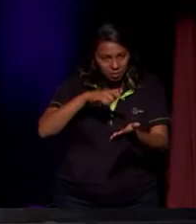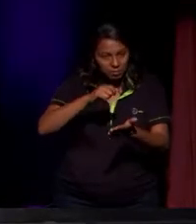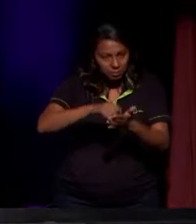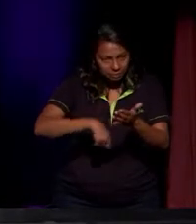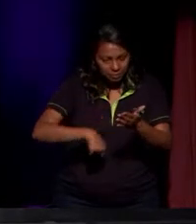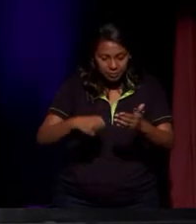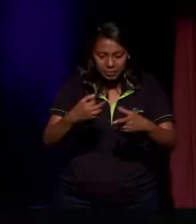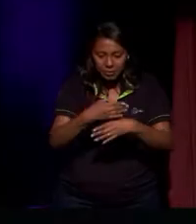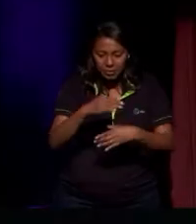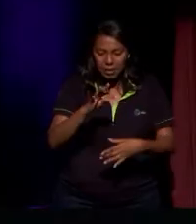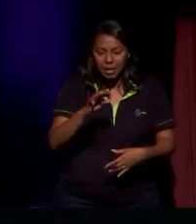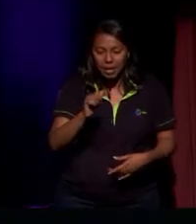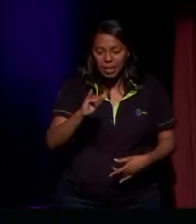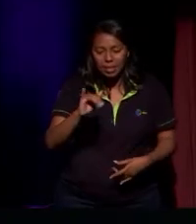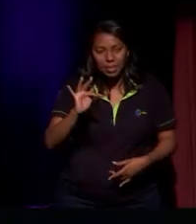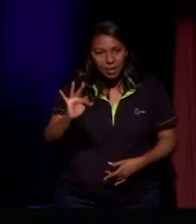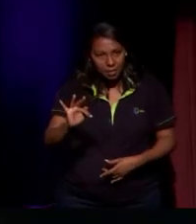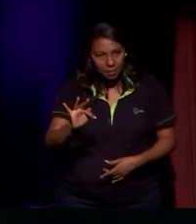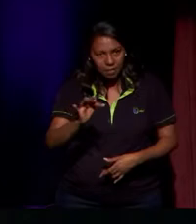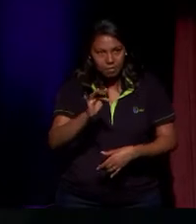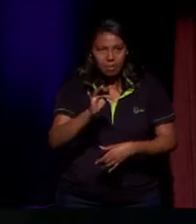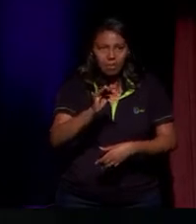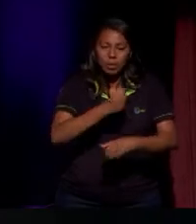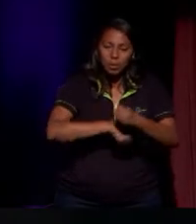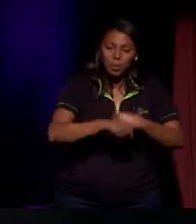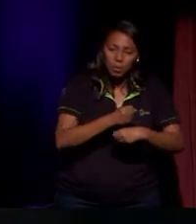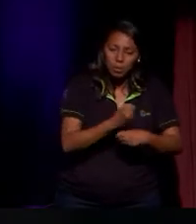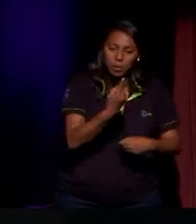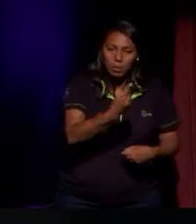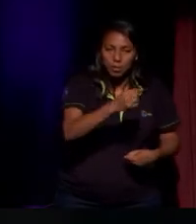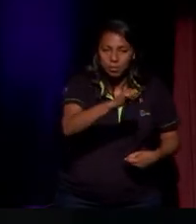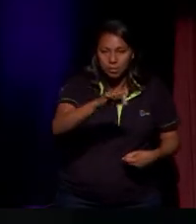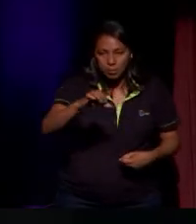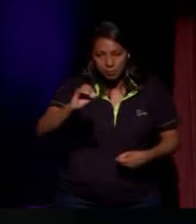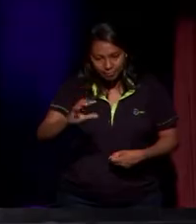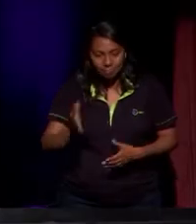in Saudi Arabia in 1990, then this is the country.